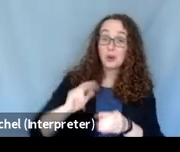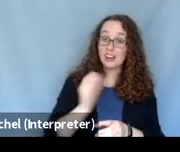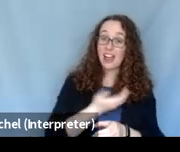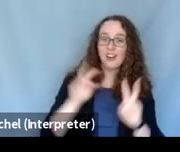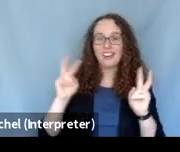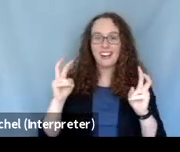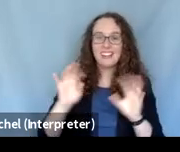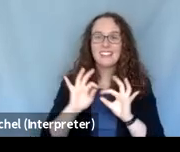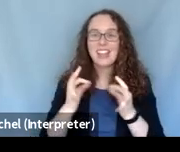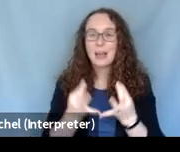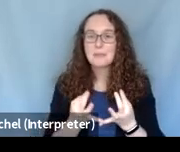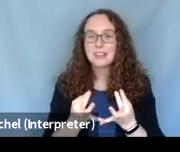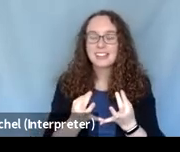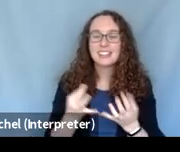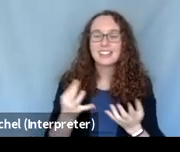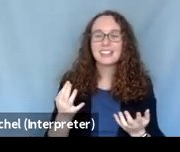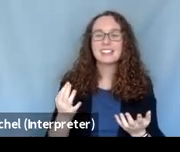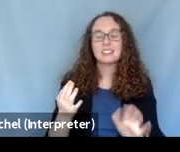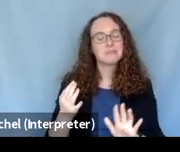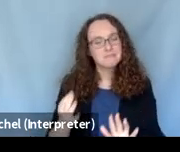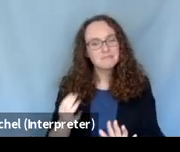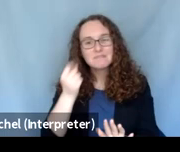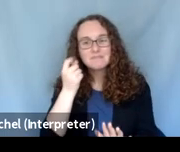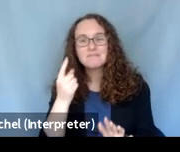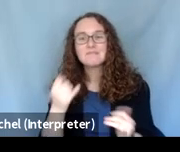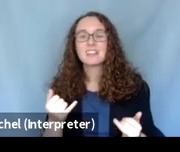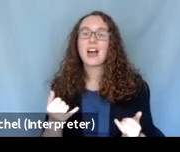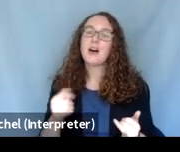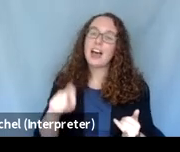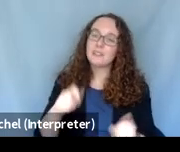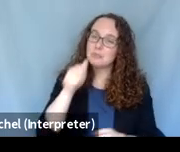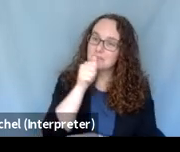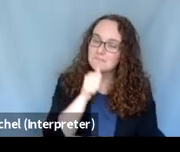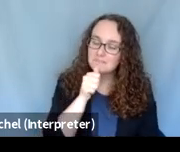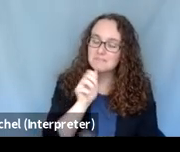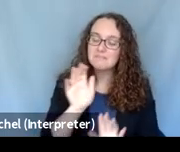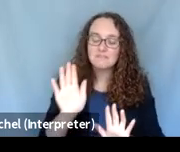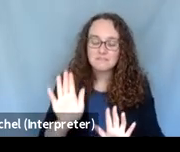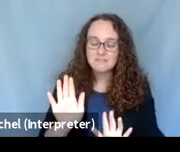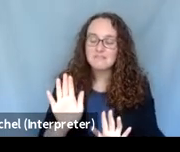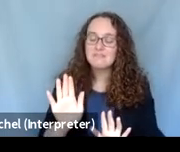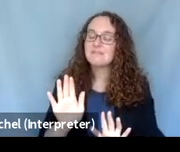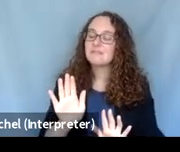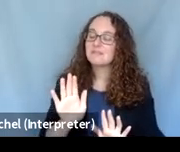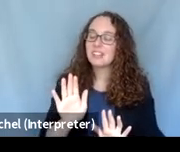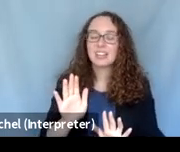and you know be patient with yourself, be patient with your your teachers. We know you're going to do fabulously